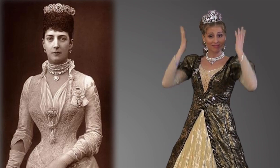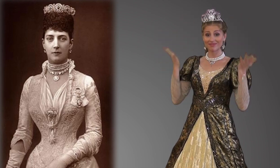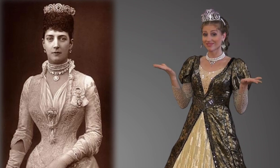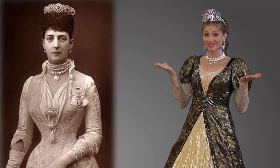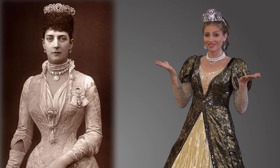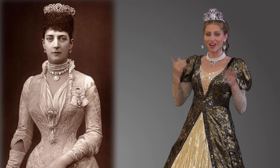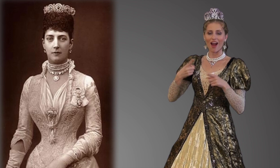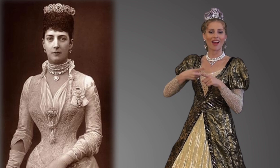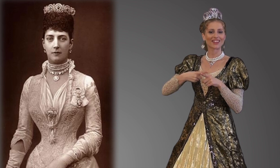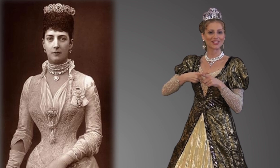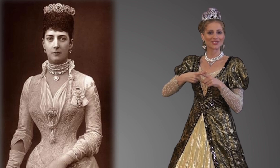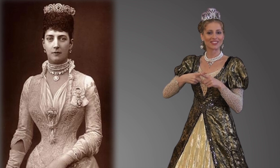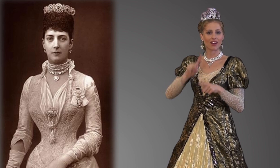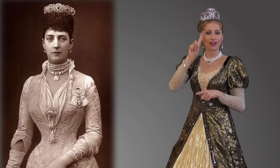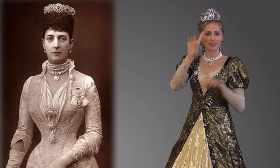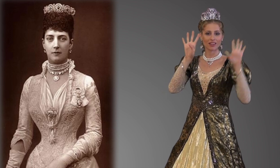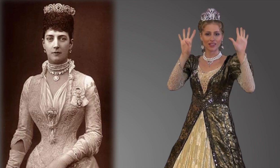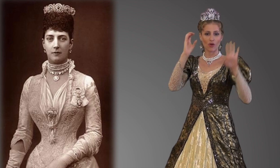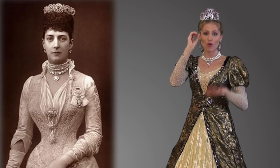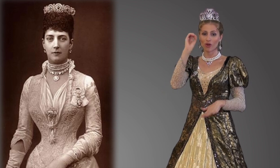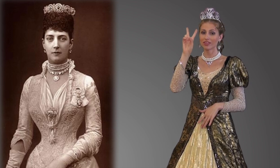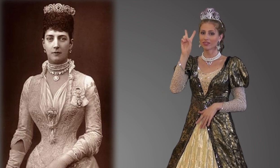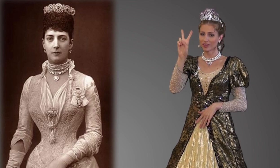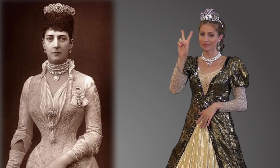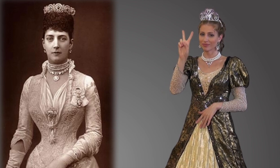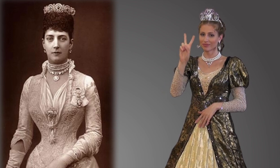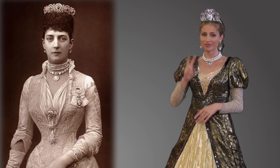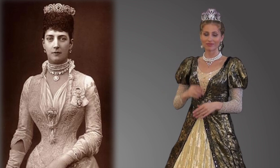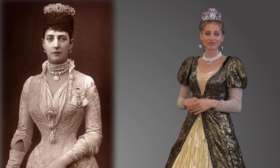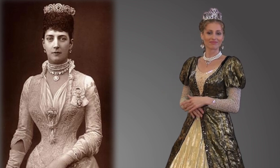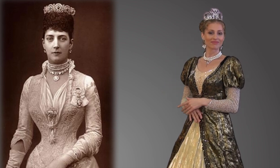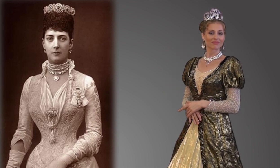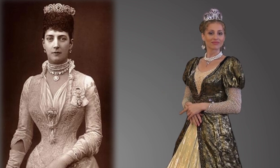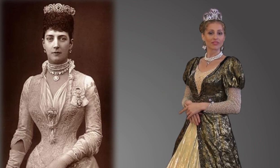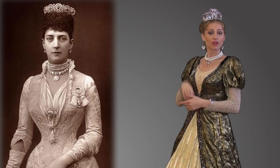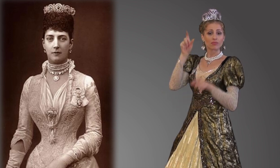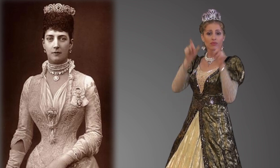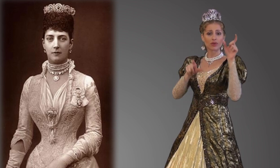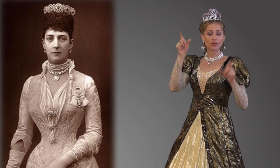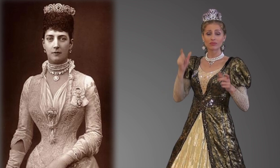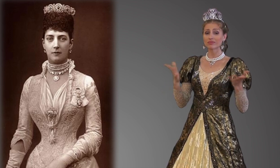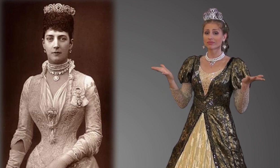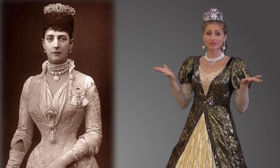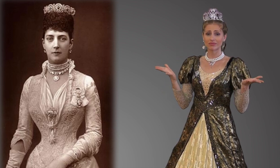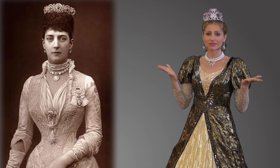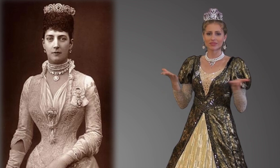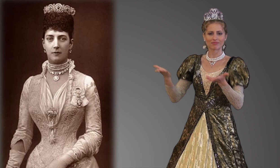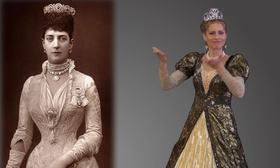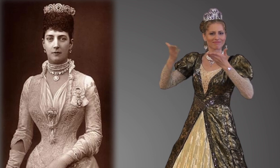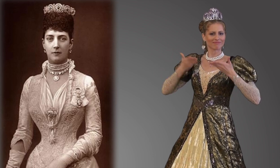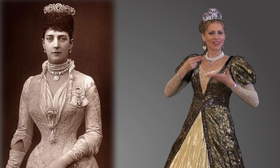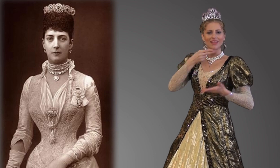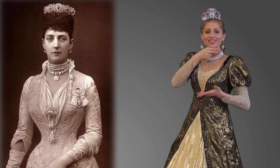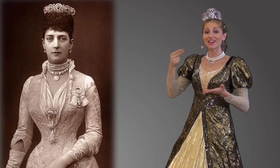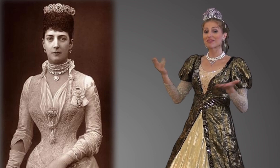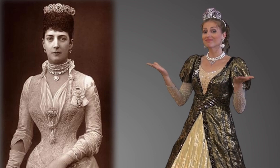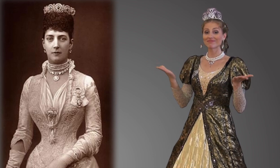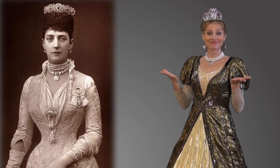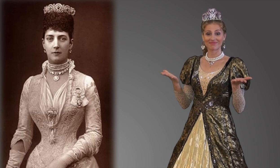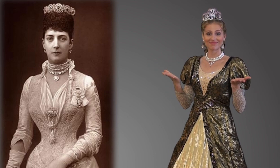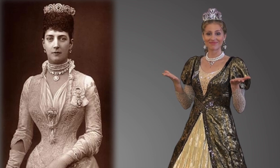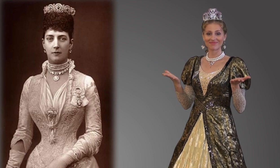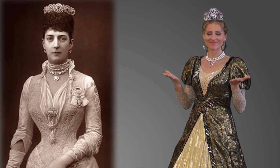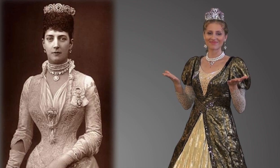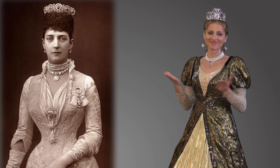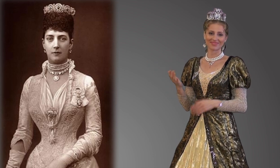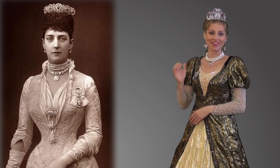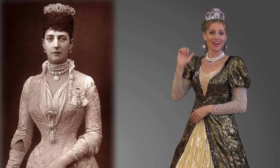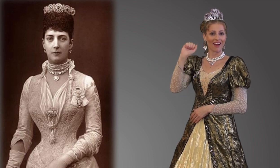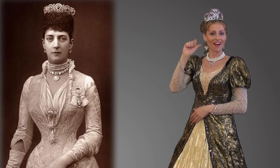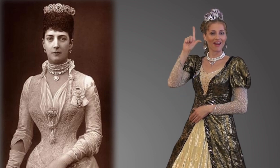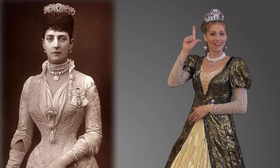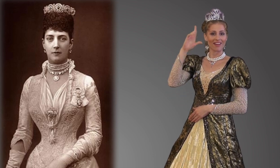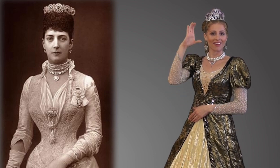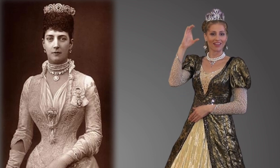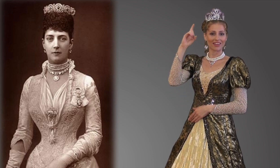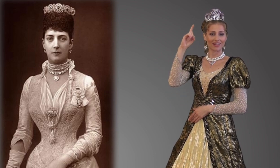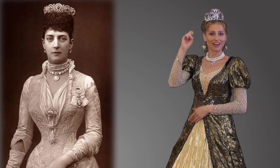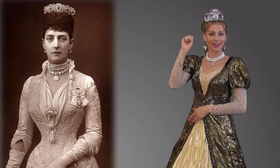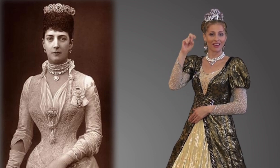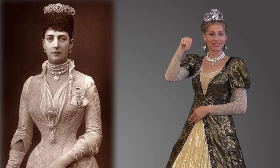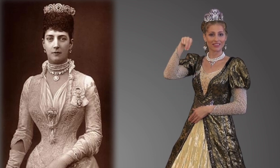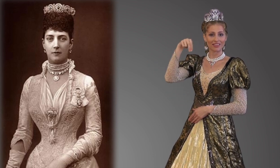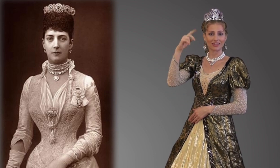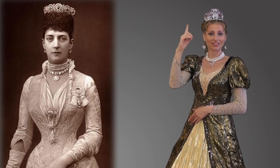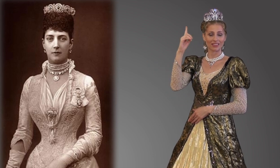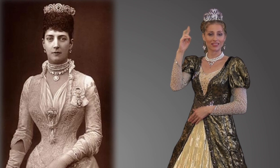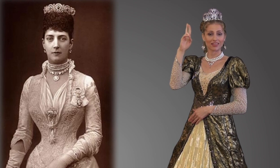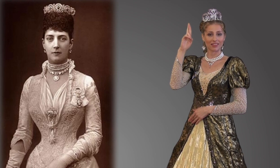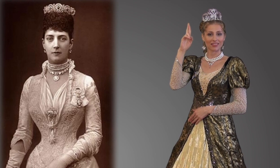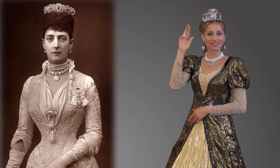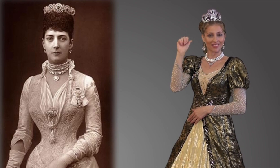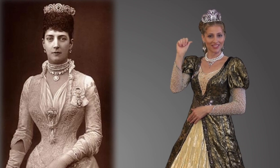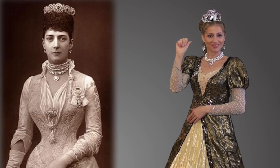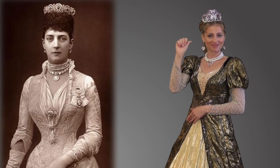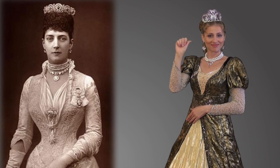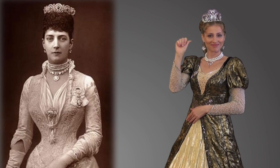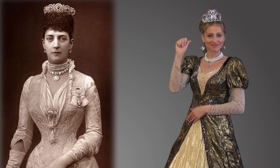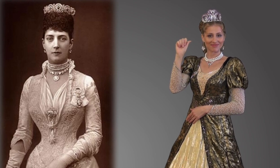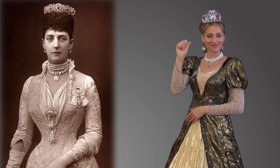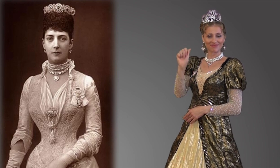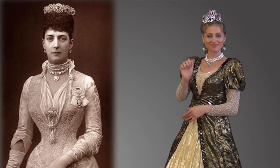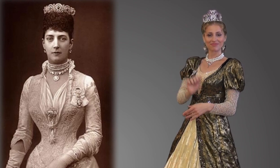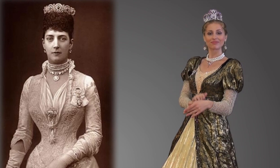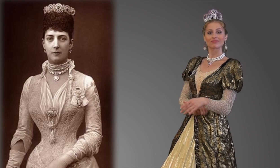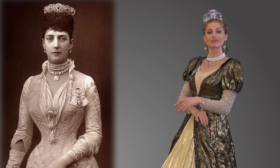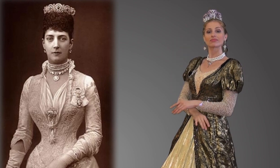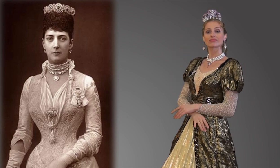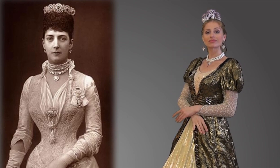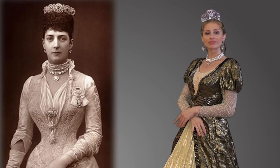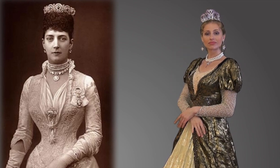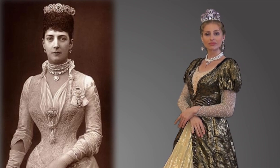crowned King and Queen of England in 1902. People refer to me as “Alexandra of Denmark.”